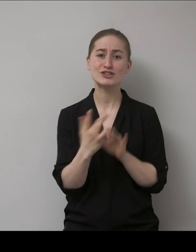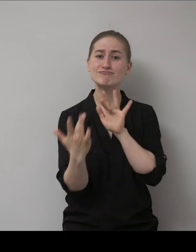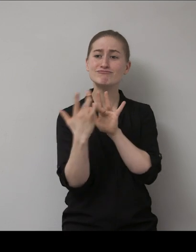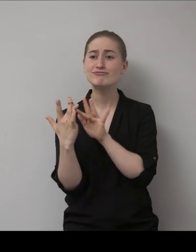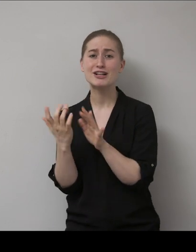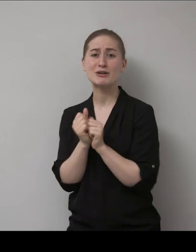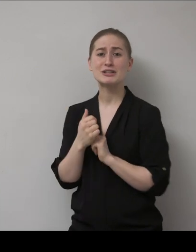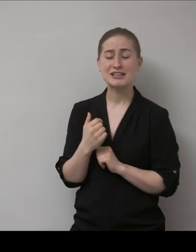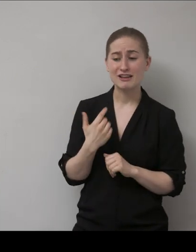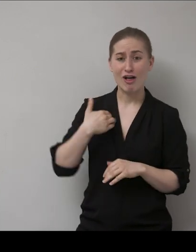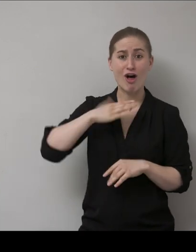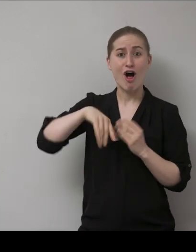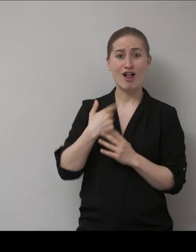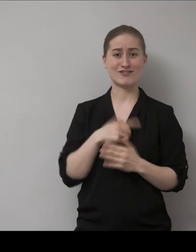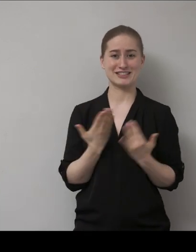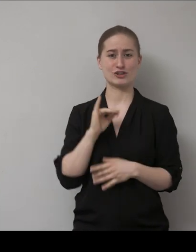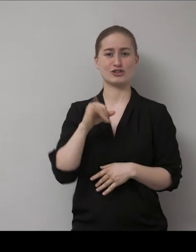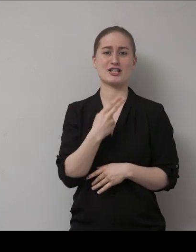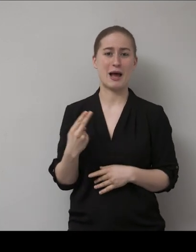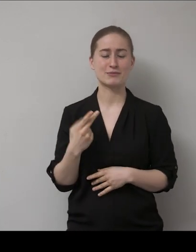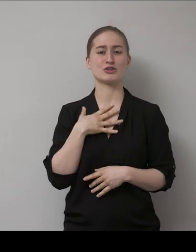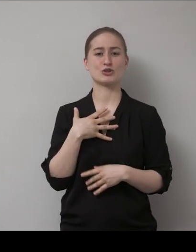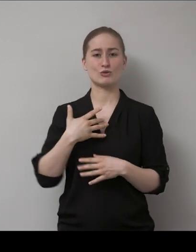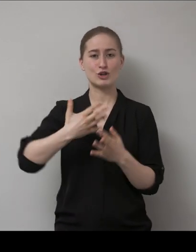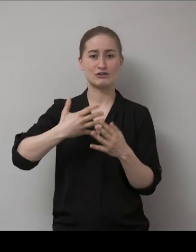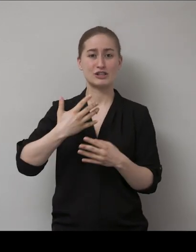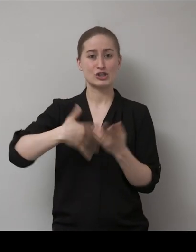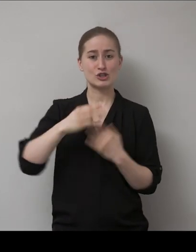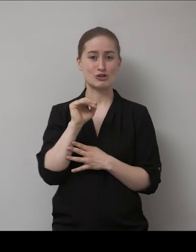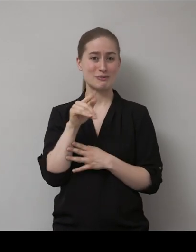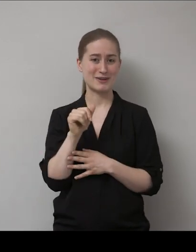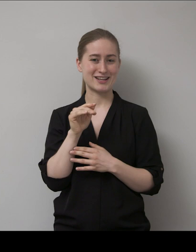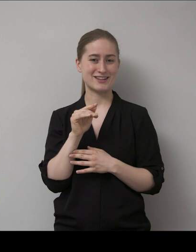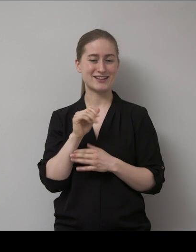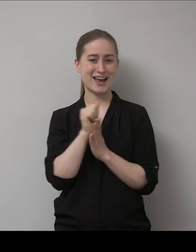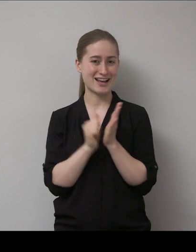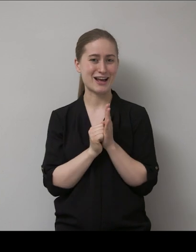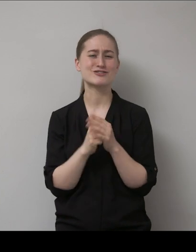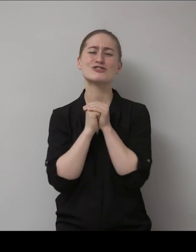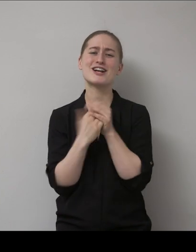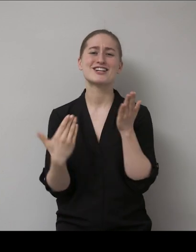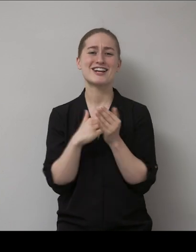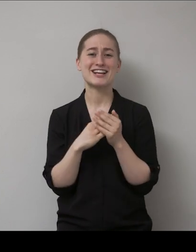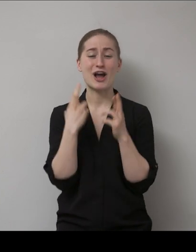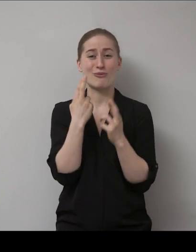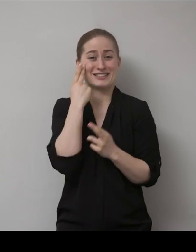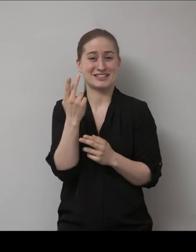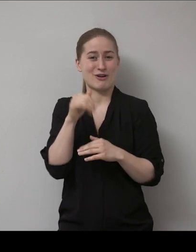with all of us at Johns Hopkins through our social media accounts. Congratulations again, everyone, and I hope to see you on social media soon.